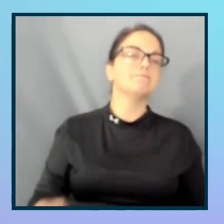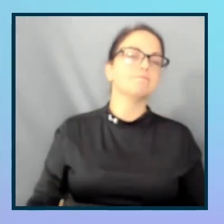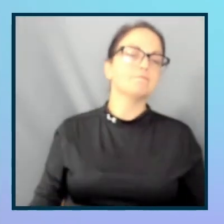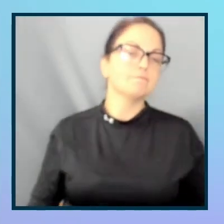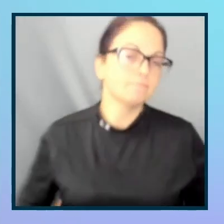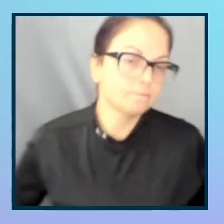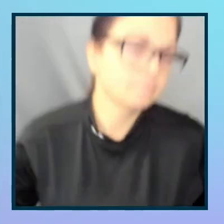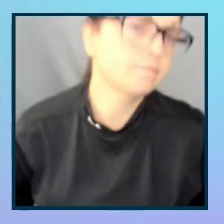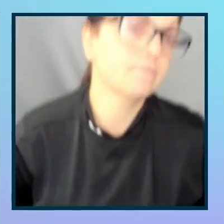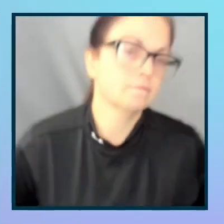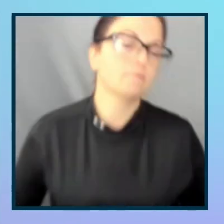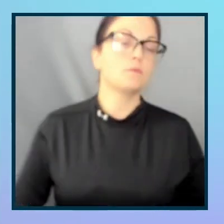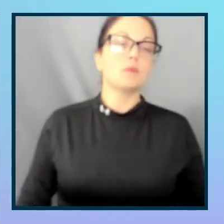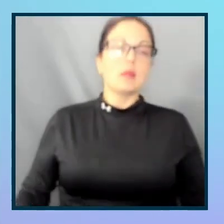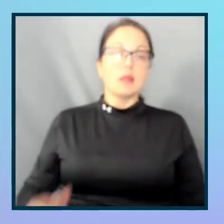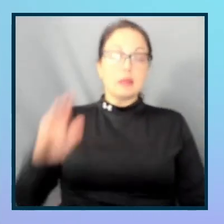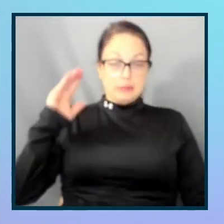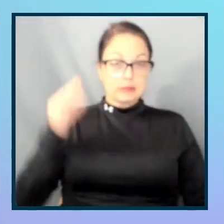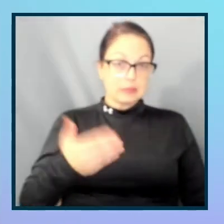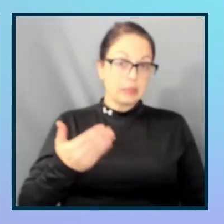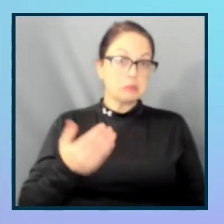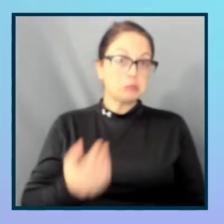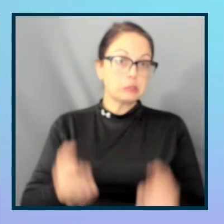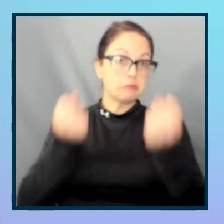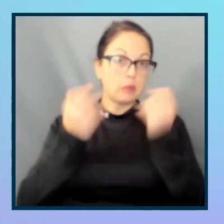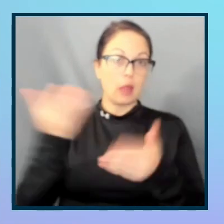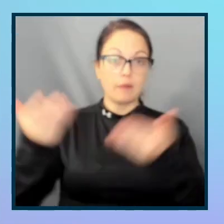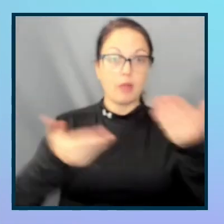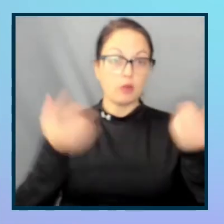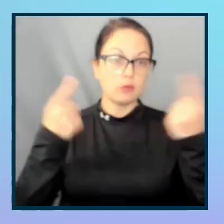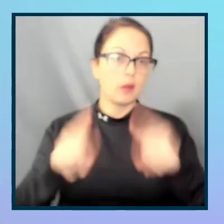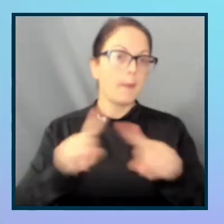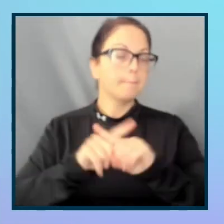There seems to be a lot of hiring happening, but I would love to hear from all of you.